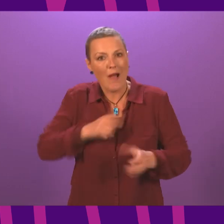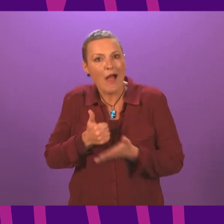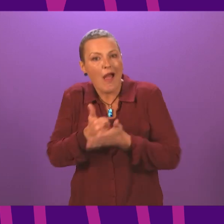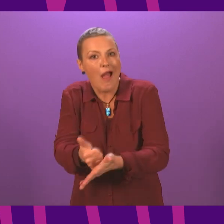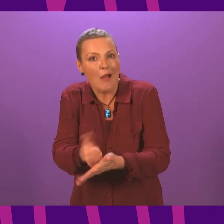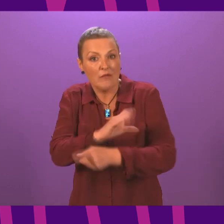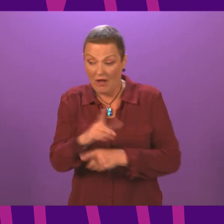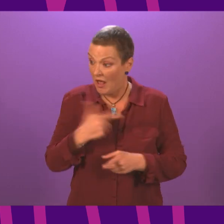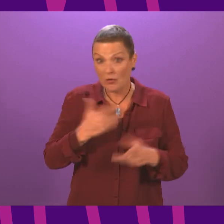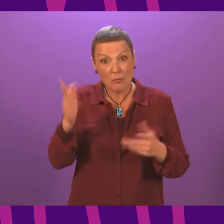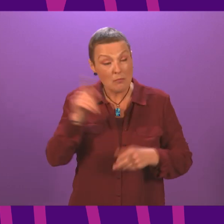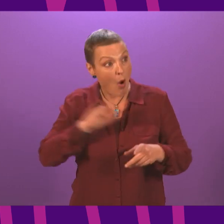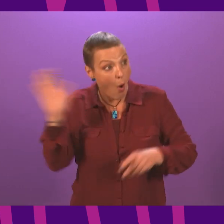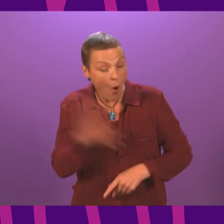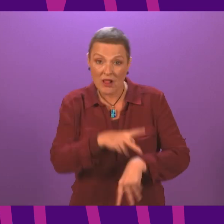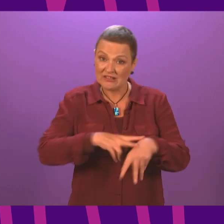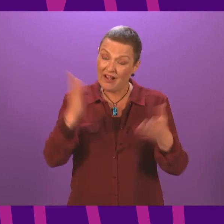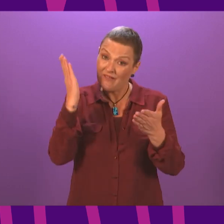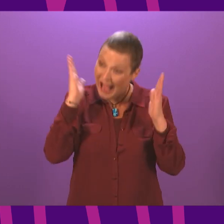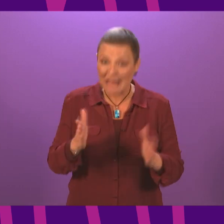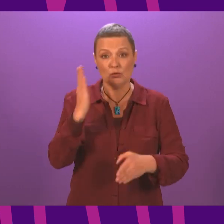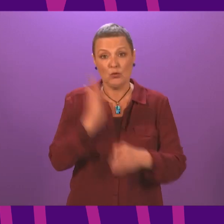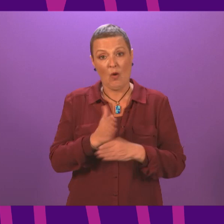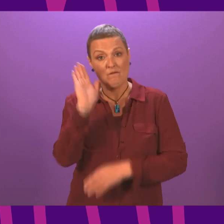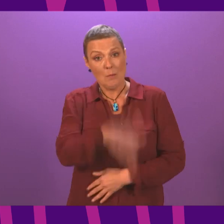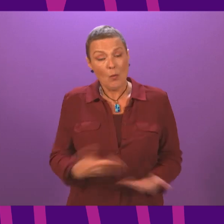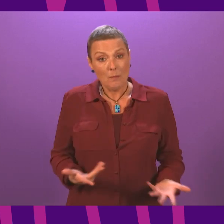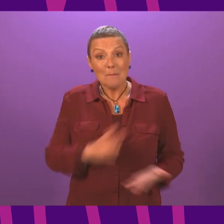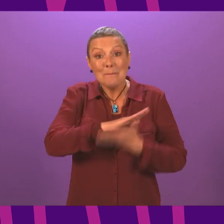and, of course, all staff had to work from home. That impacted on front-line staff at